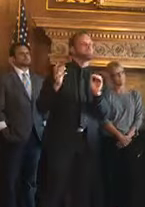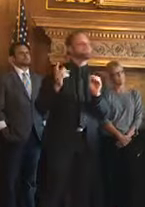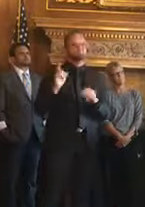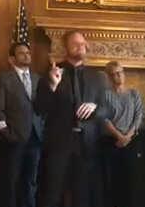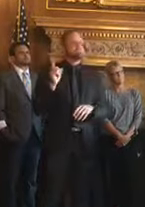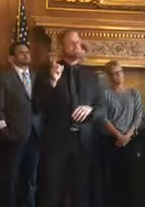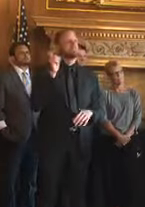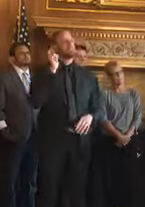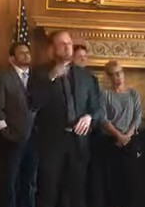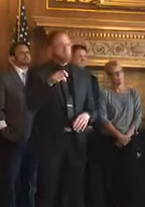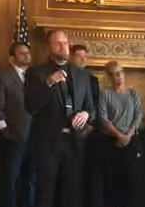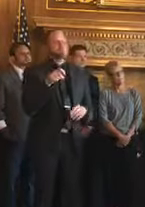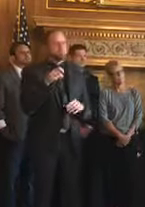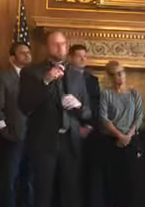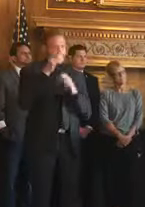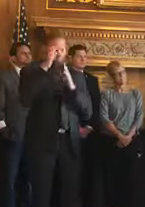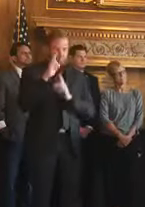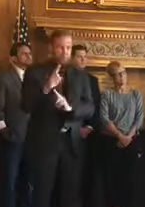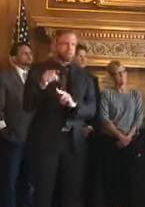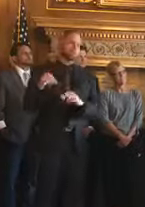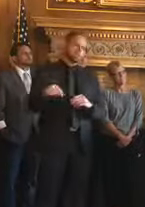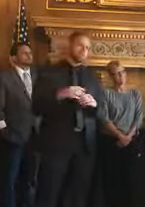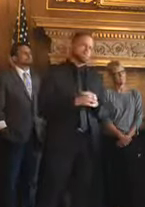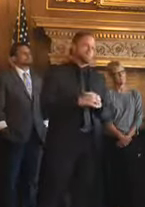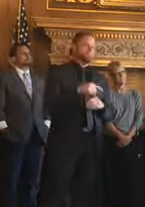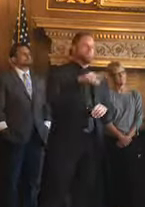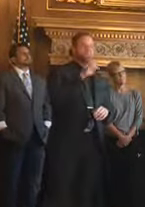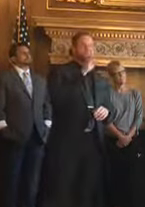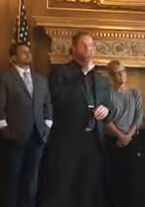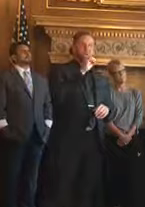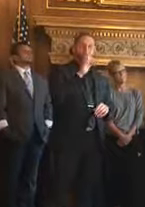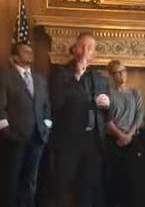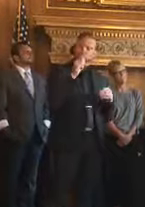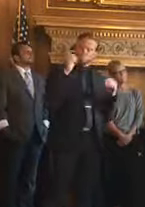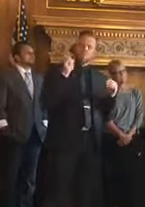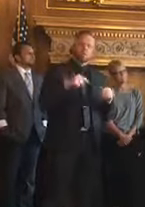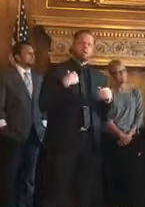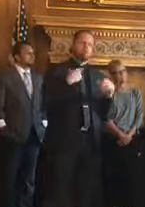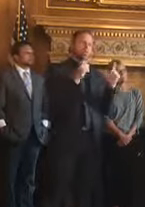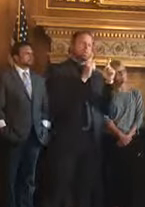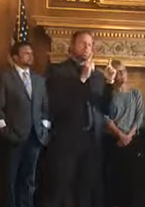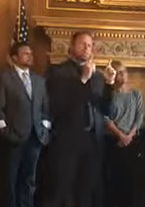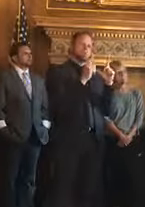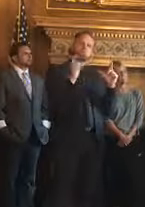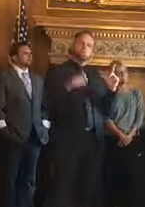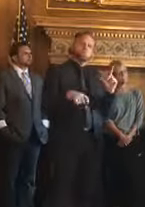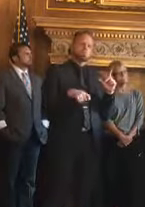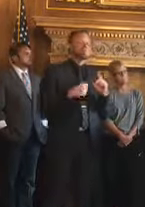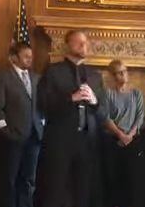So, the new law is going to get interpreters back to work and improves how we match an